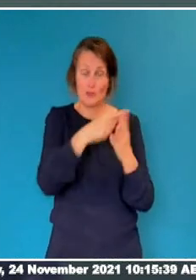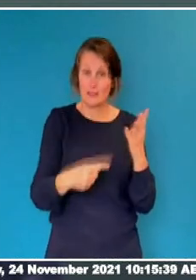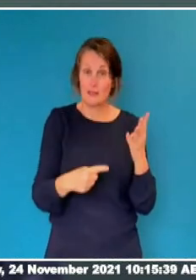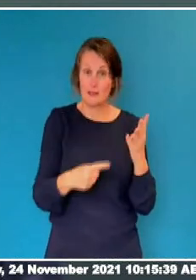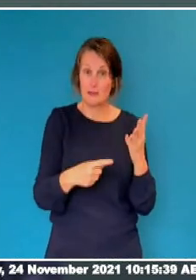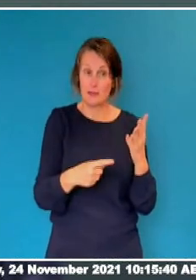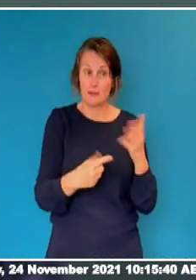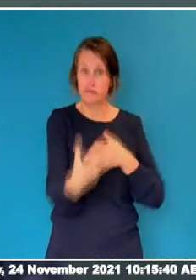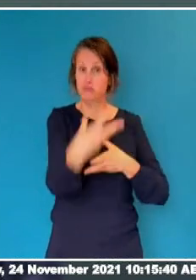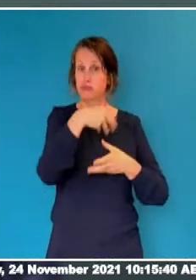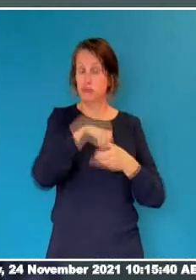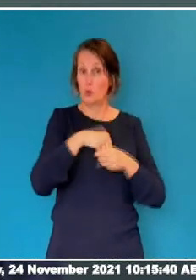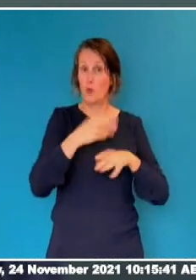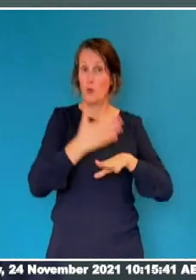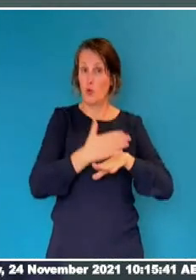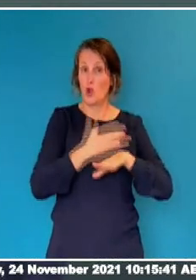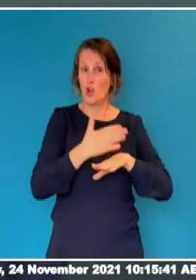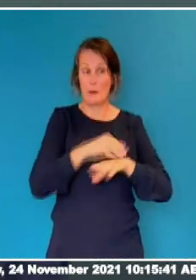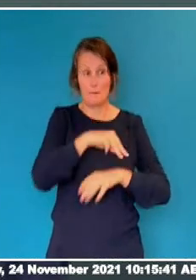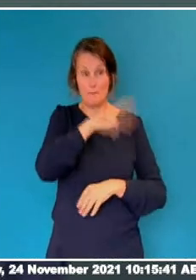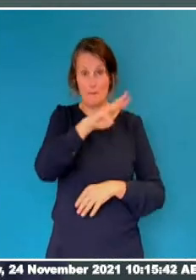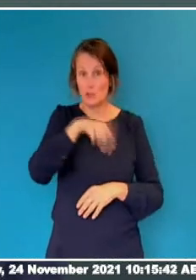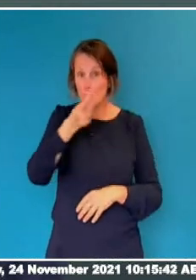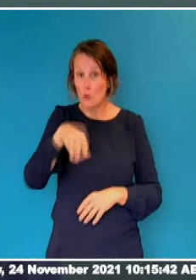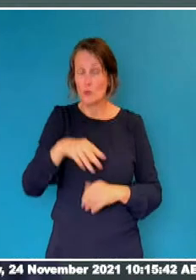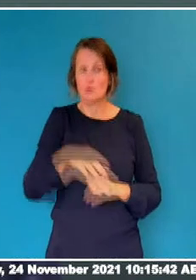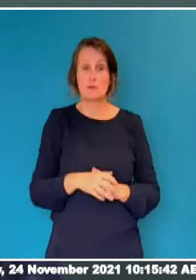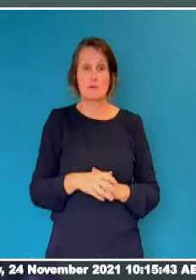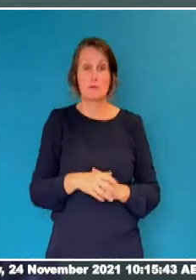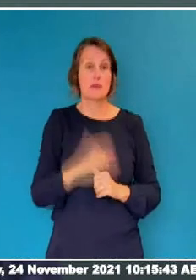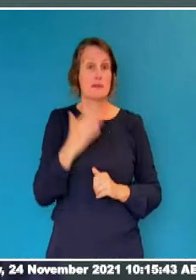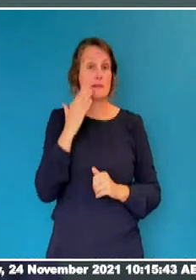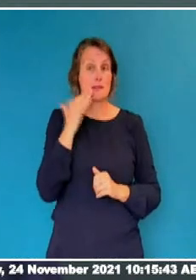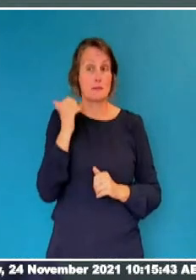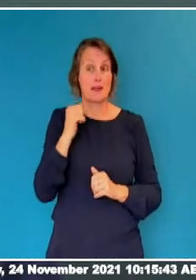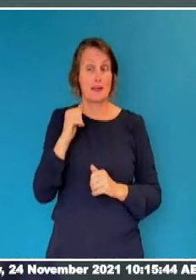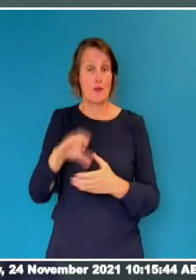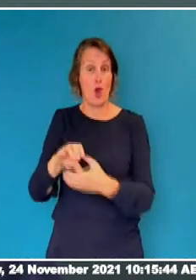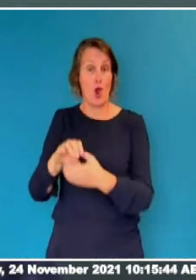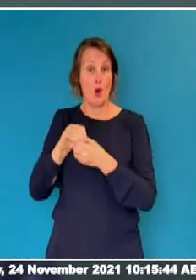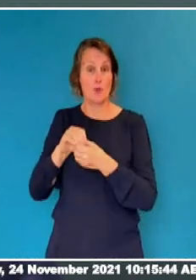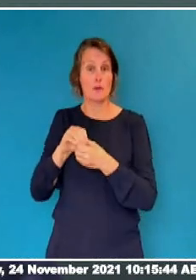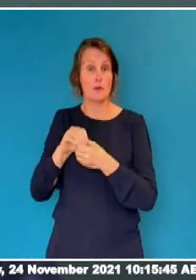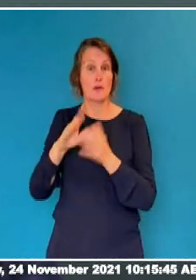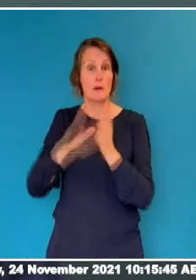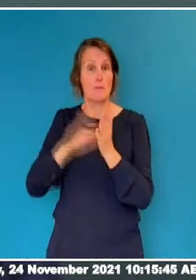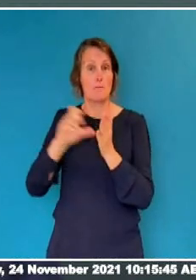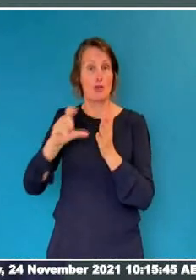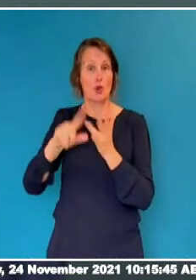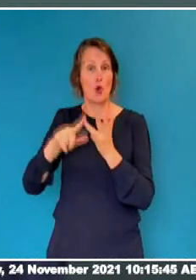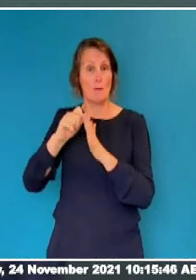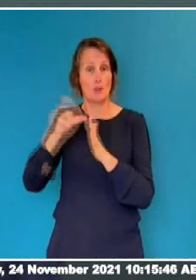our restaurants, both our corporate owned restaurants, which - we call them the â€œcorpco restaurantsâ€ , and there are franchising restaurants.